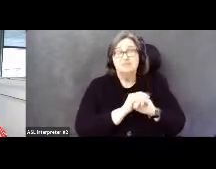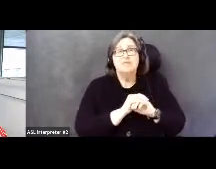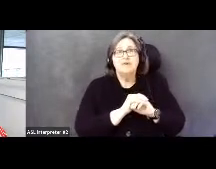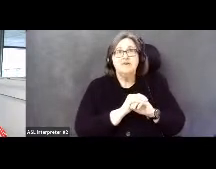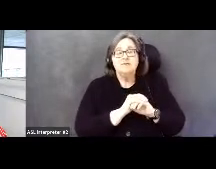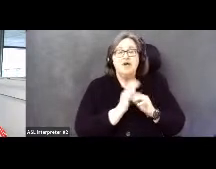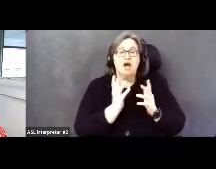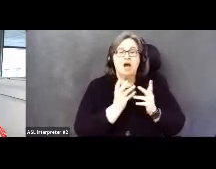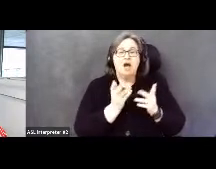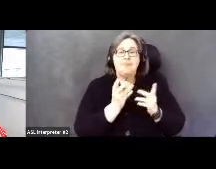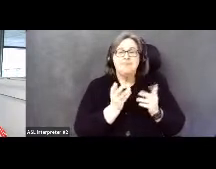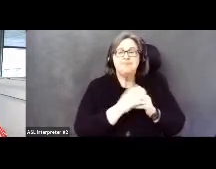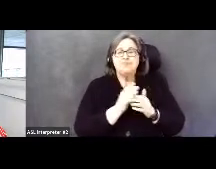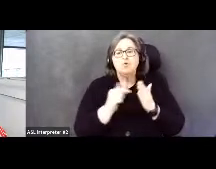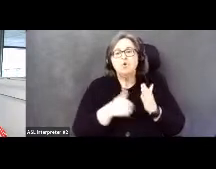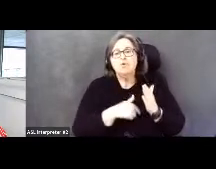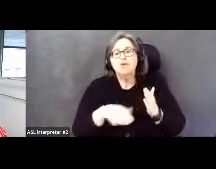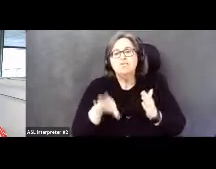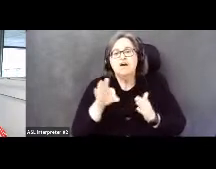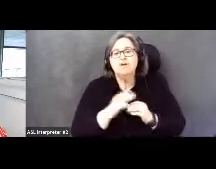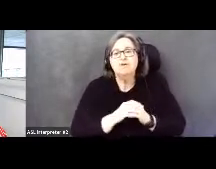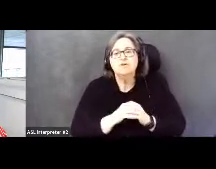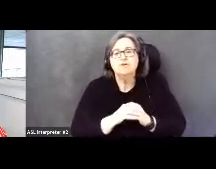what we found was that if you got